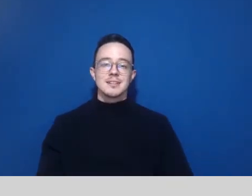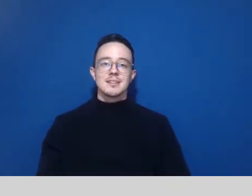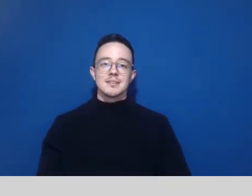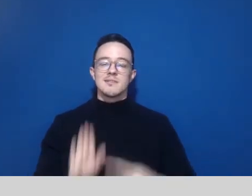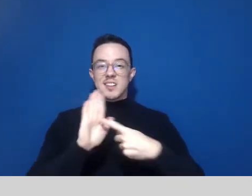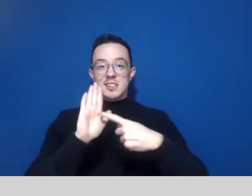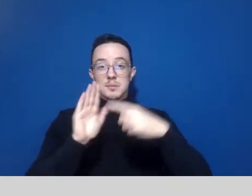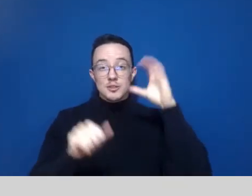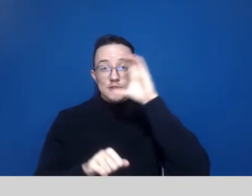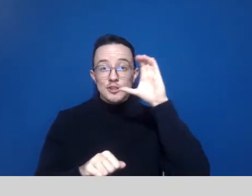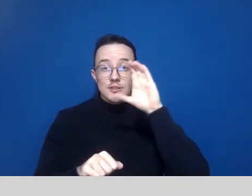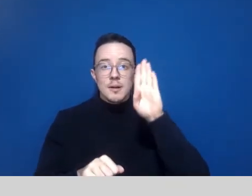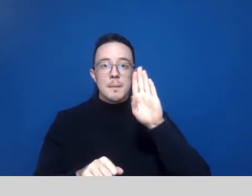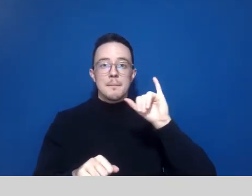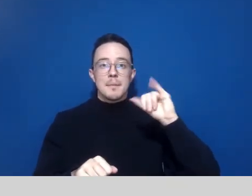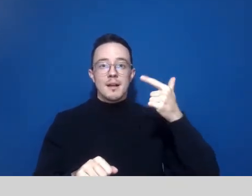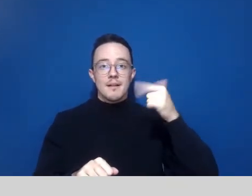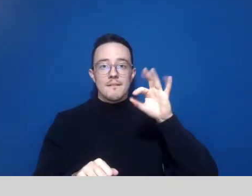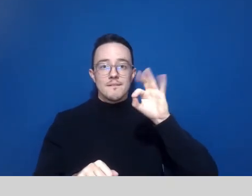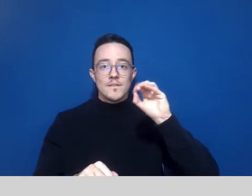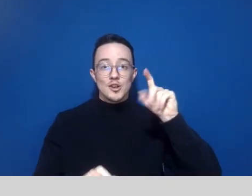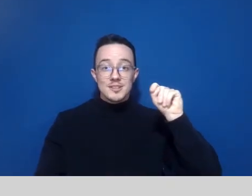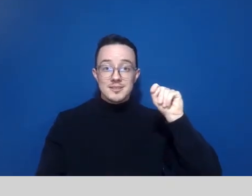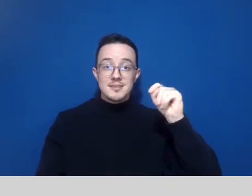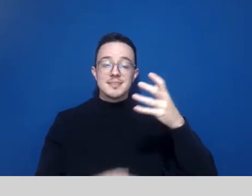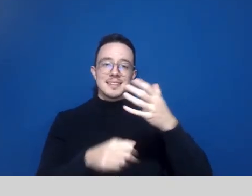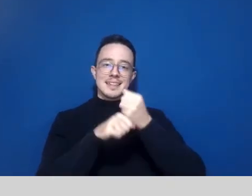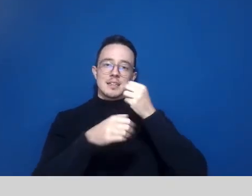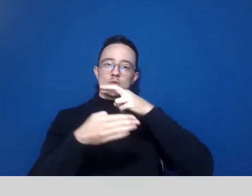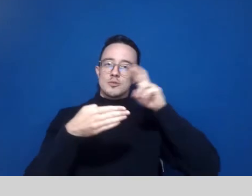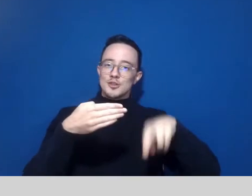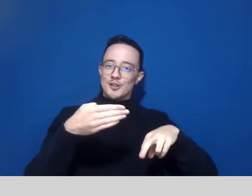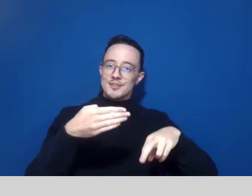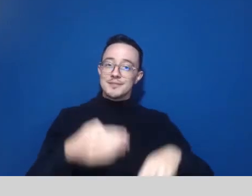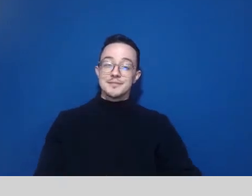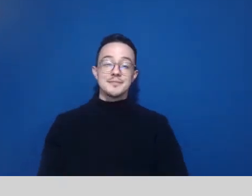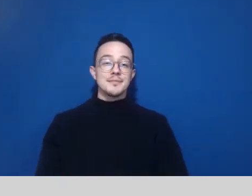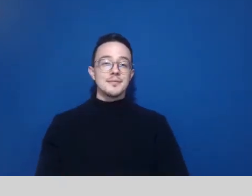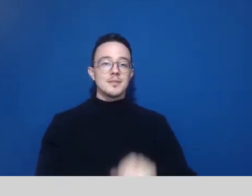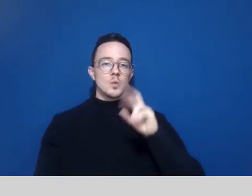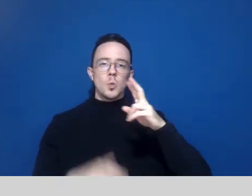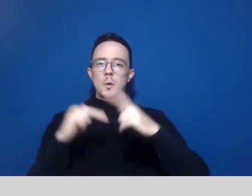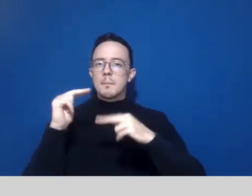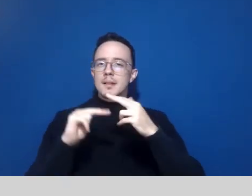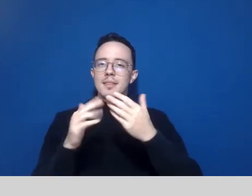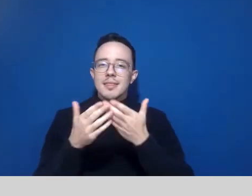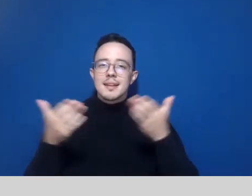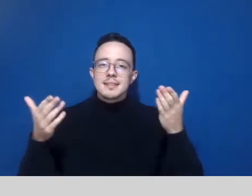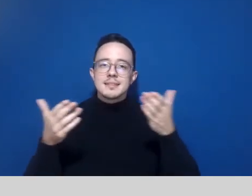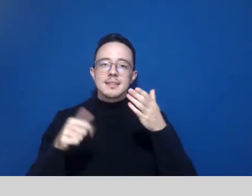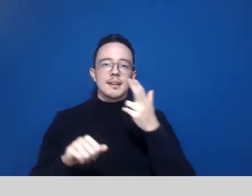Let's search for Bigfoot. So, I can search for Bigfoot and get back the Bigfoot Discovery Museum. Or you can build things